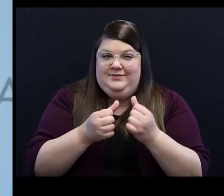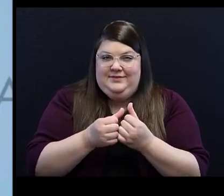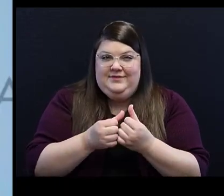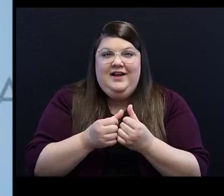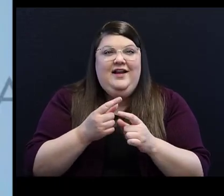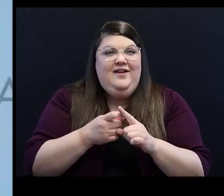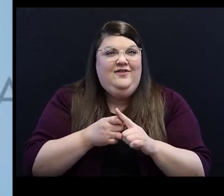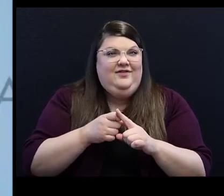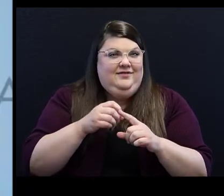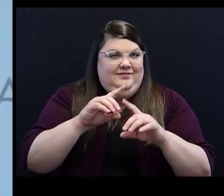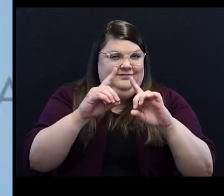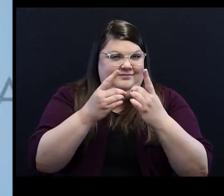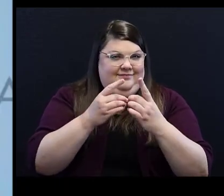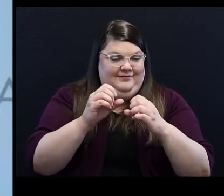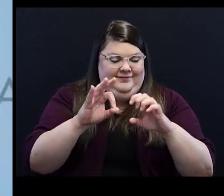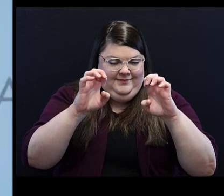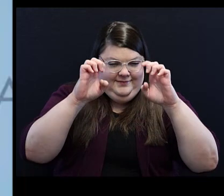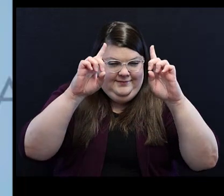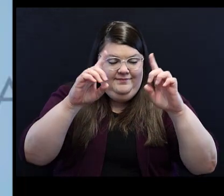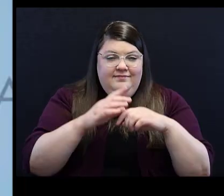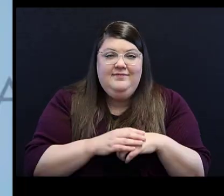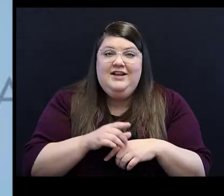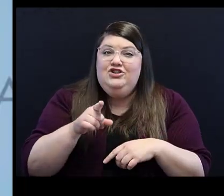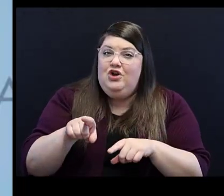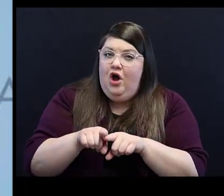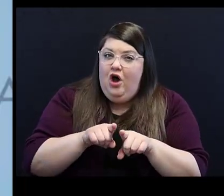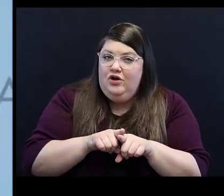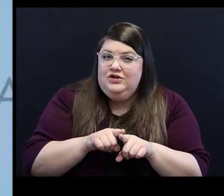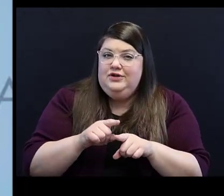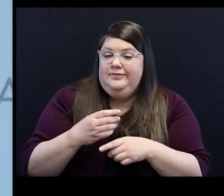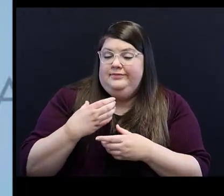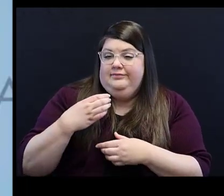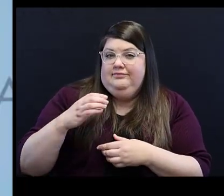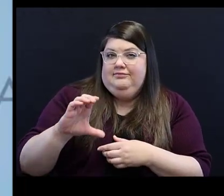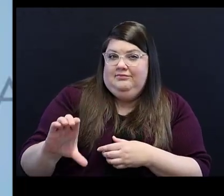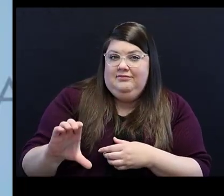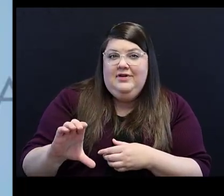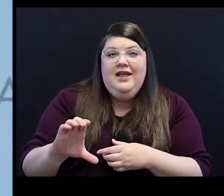Deputy Commissioner Dobak is also delegated the authority to perform the functions and